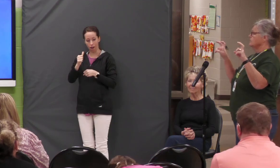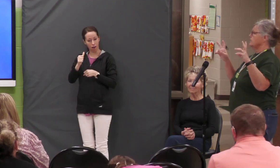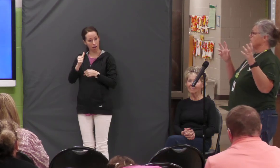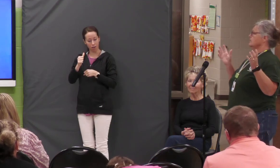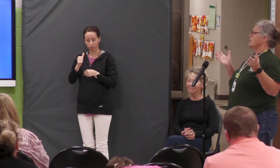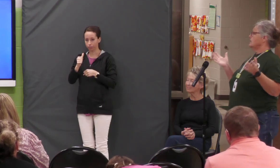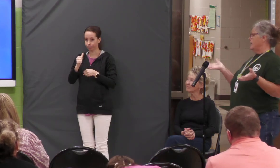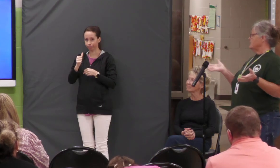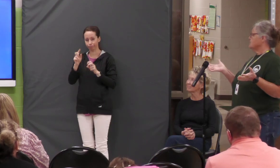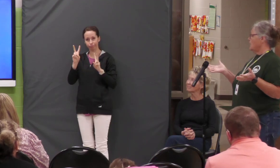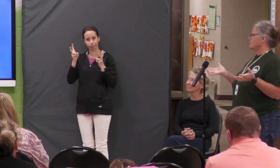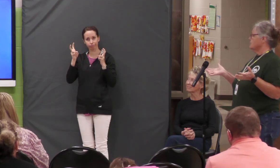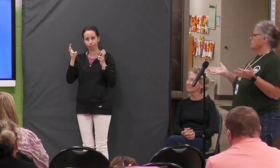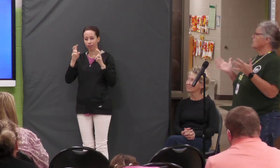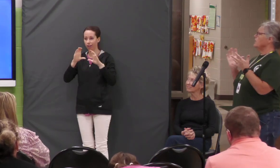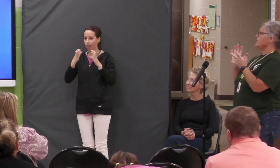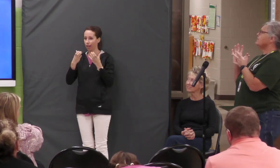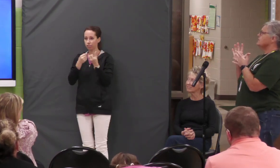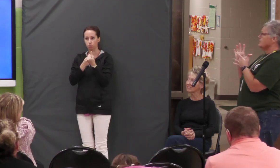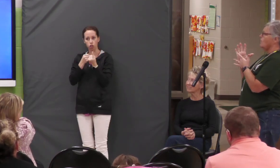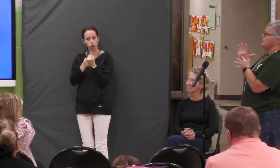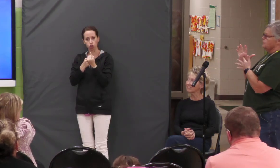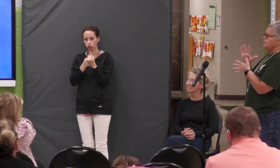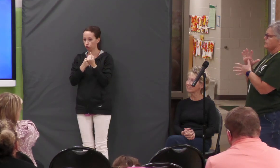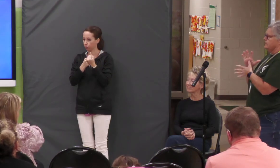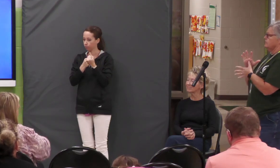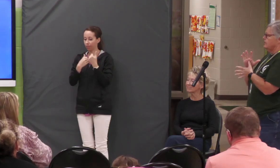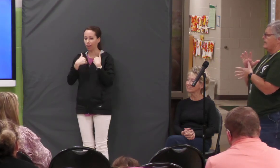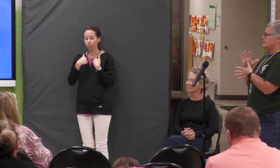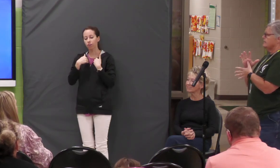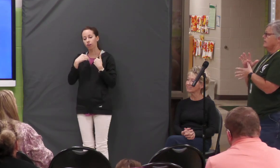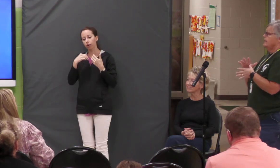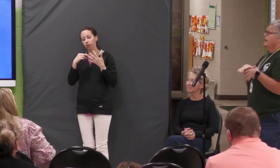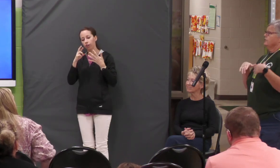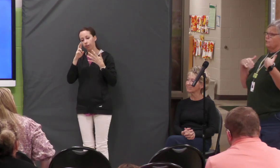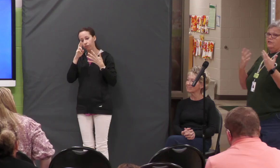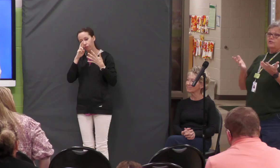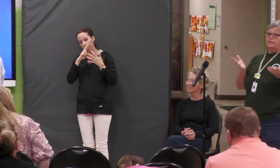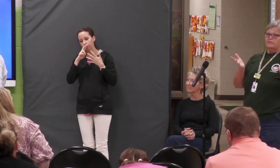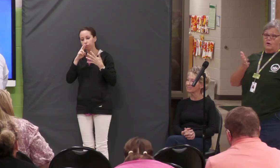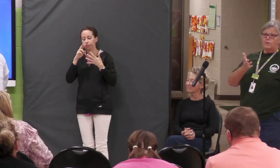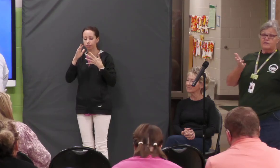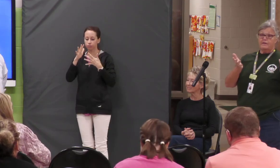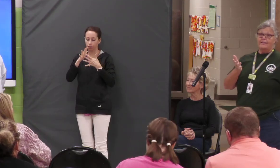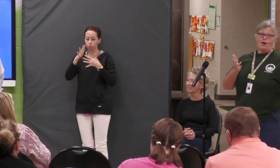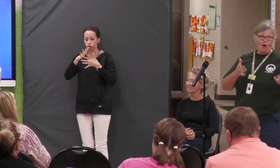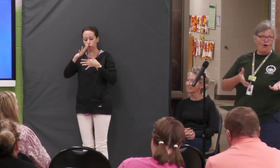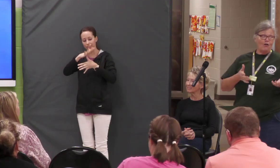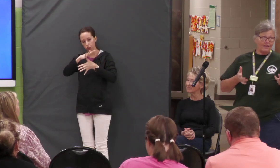ourselves class sponsors so we have freshman sophomore Juniors seniors class traditionally it's always been that all